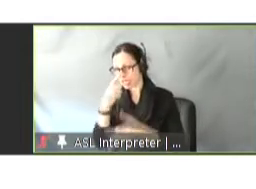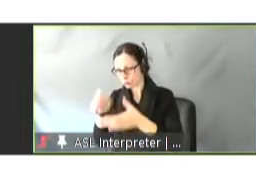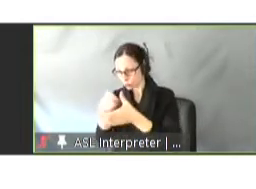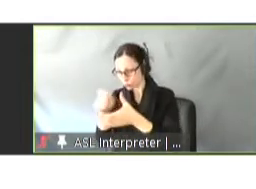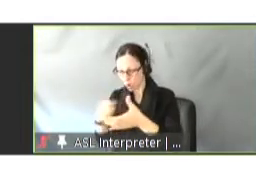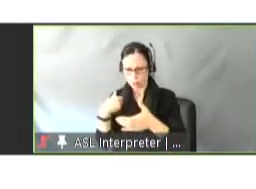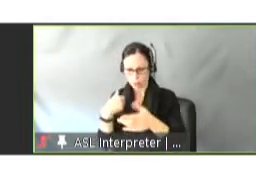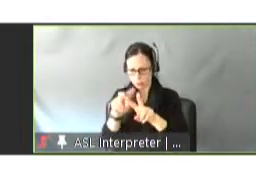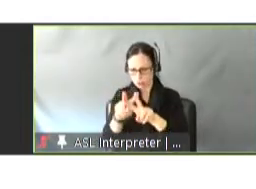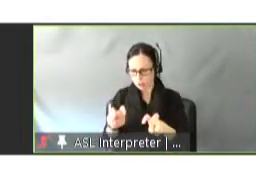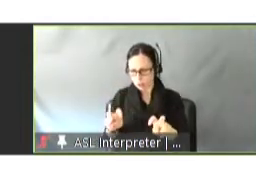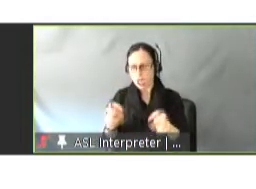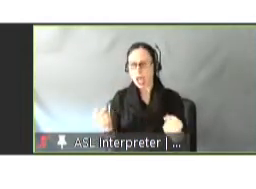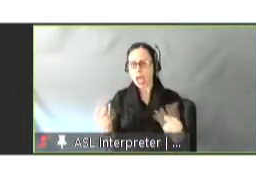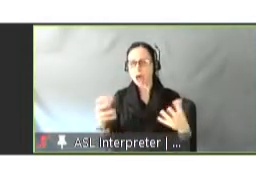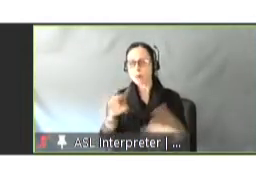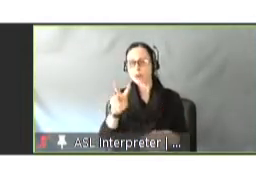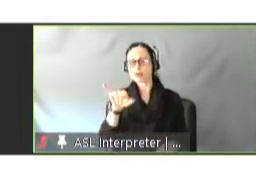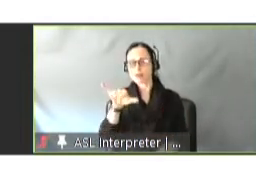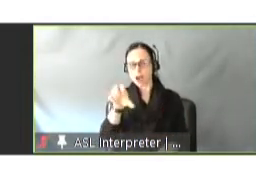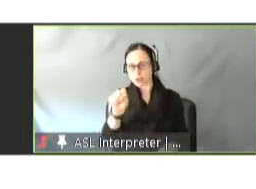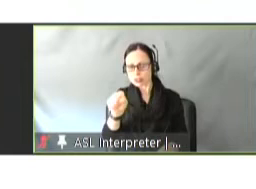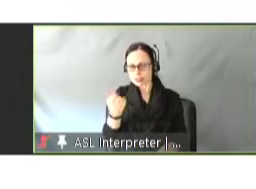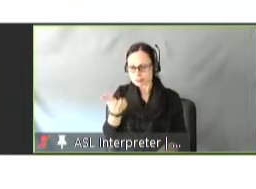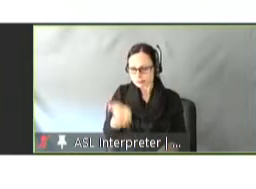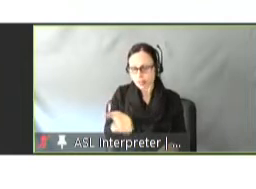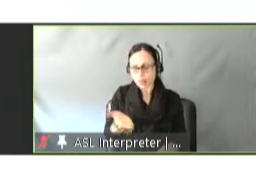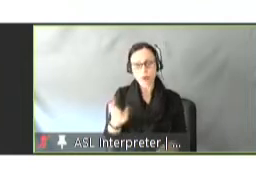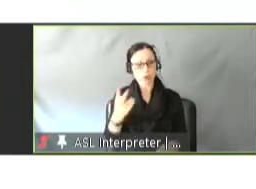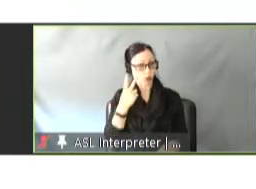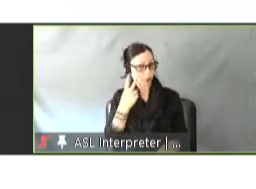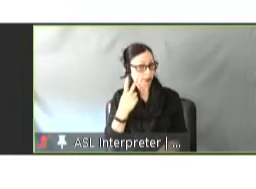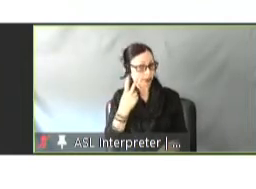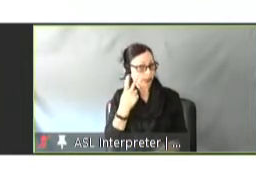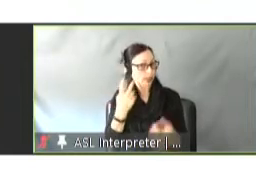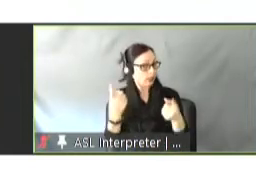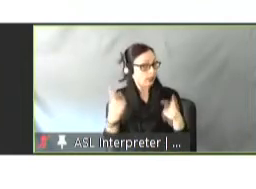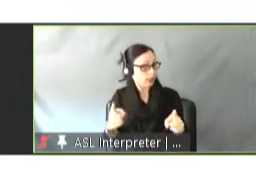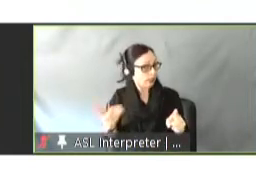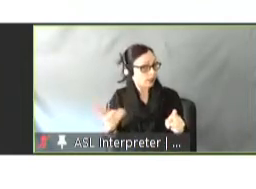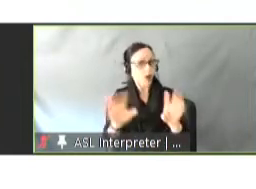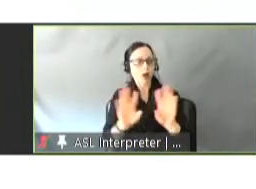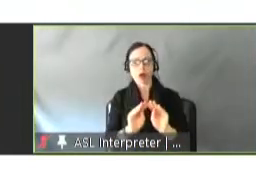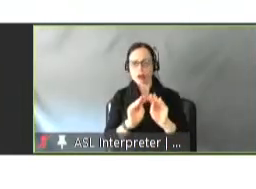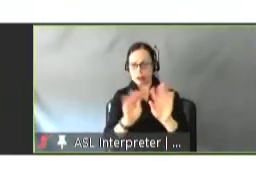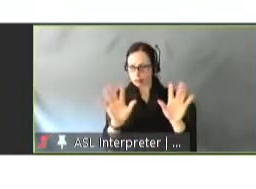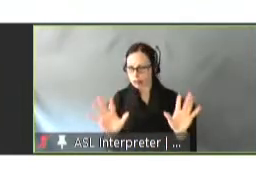can grow out. And you will see actually next that it became very clear that that was what we call